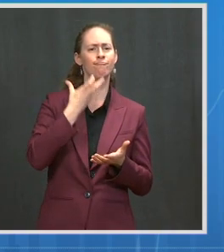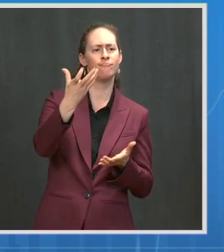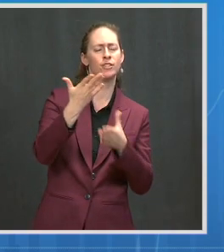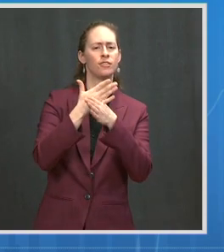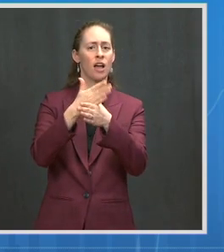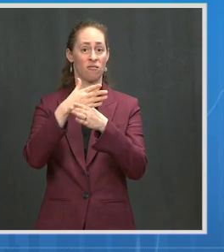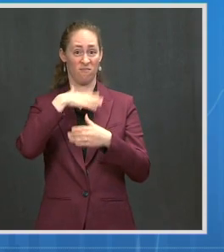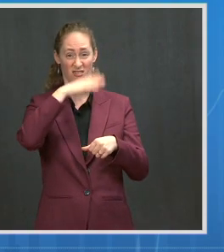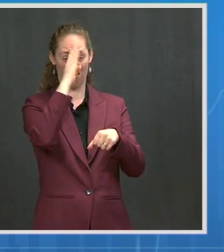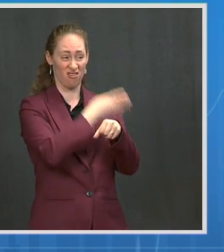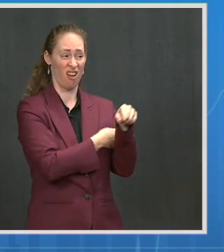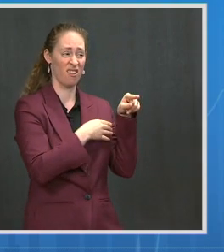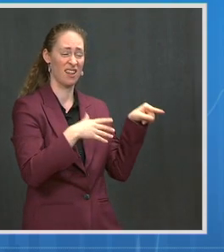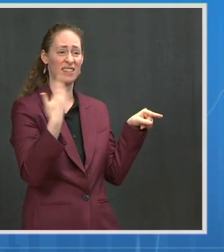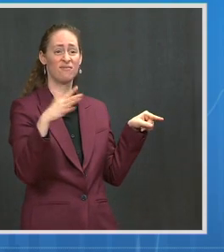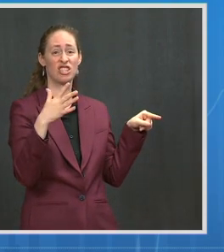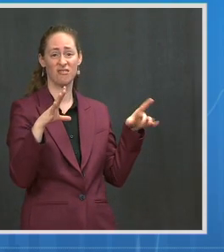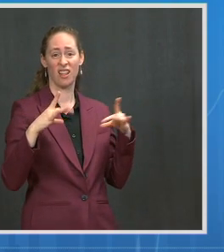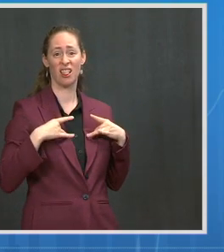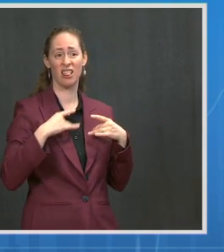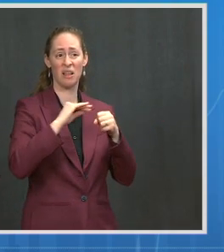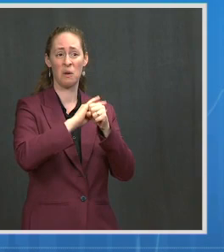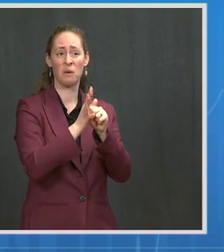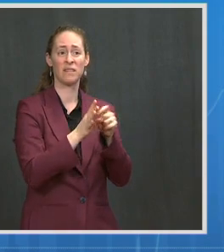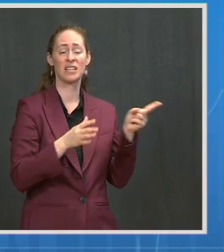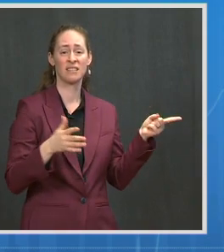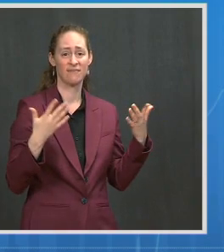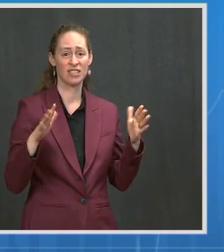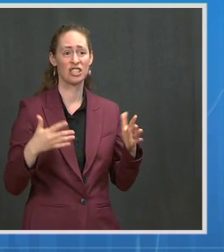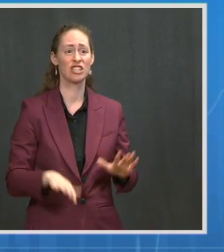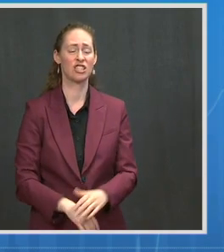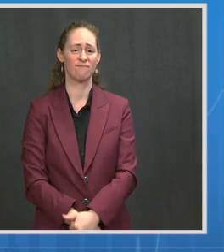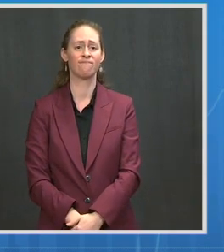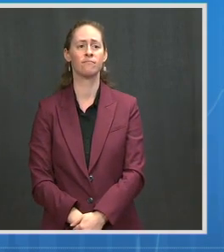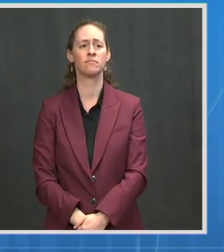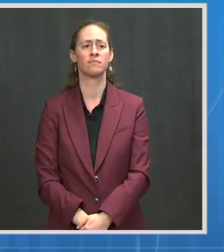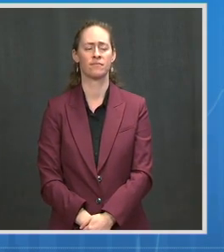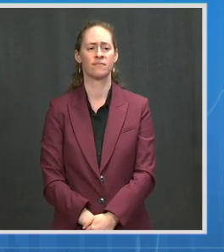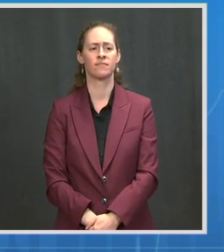Unfortunately, he is one of the many Americans battling long-term symptoms.